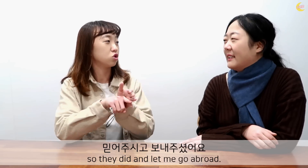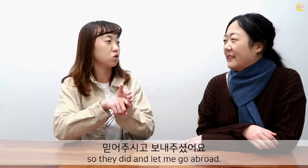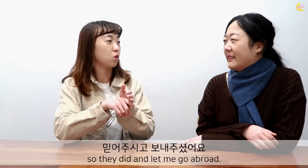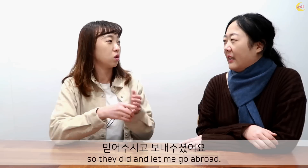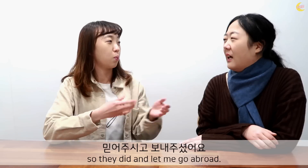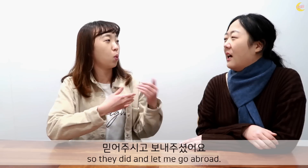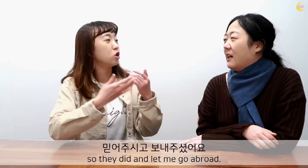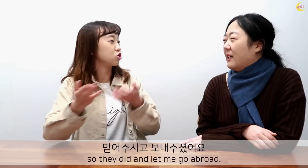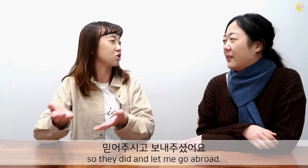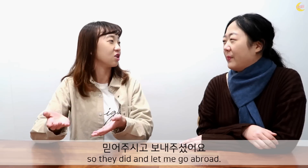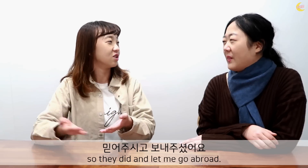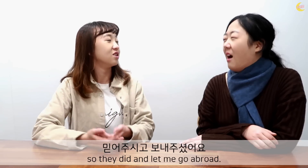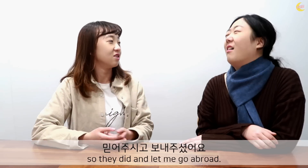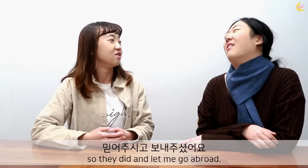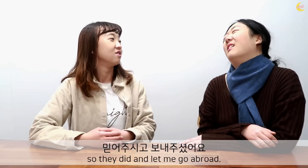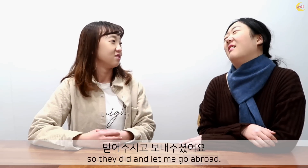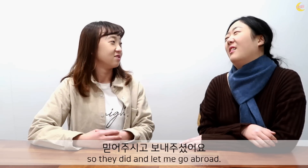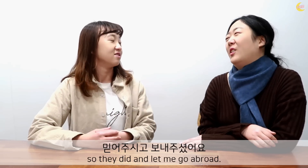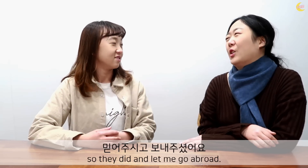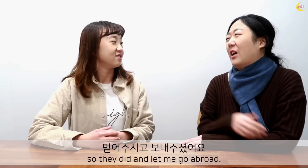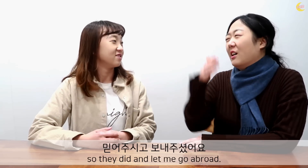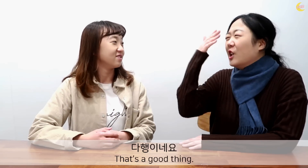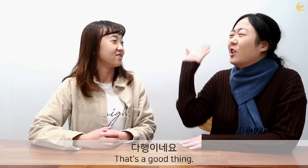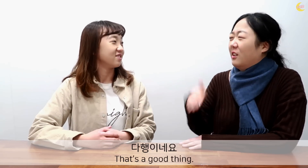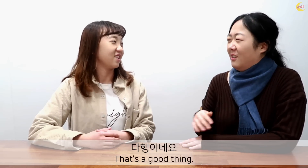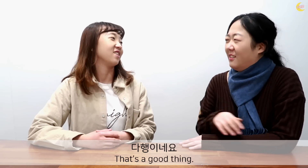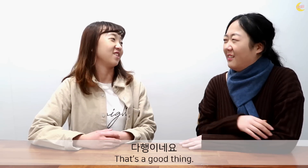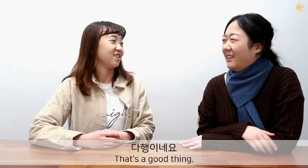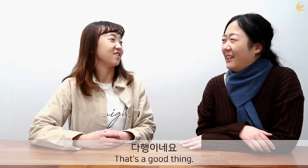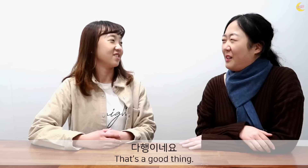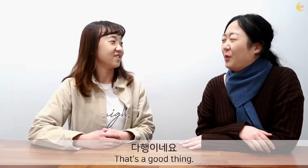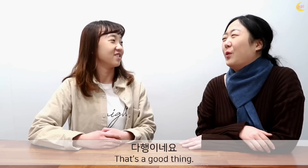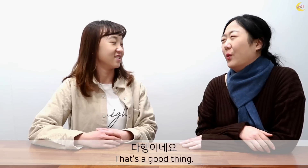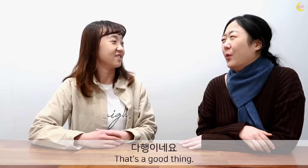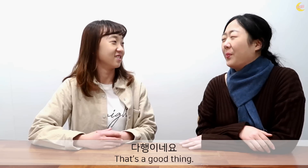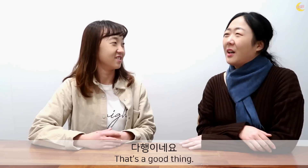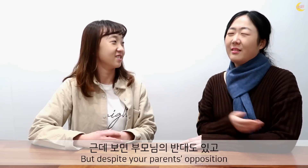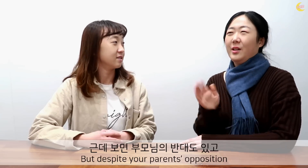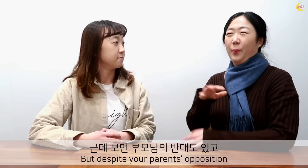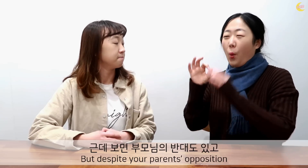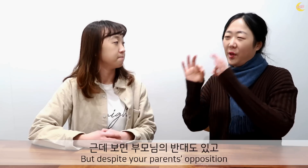so they did and let me go abroad. That’s a good thing.